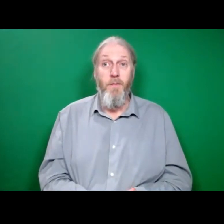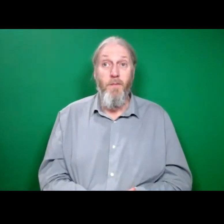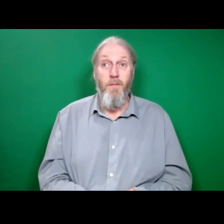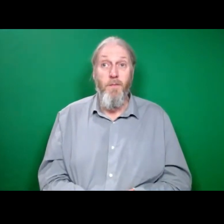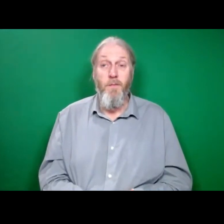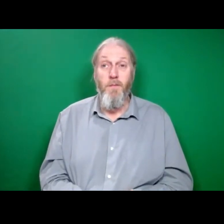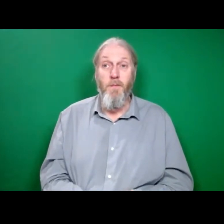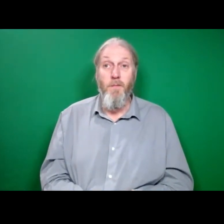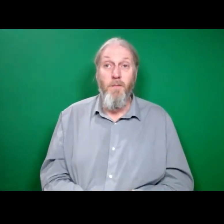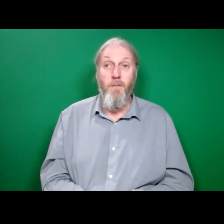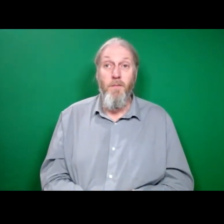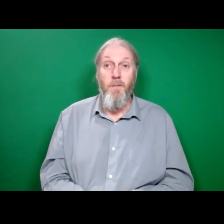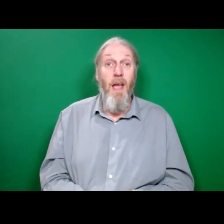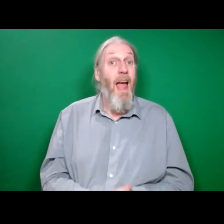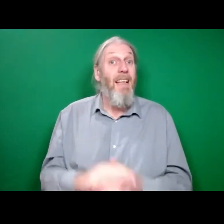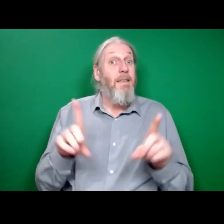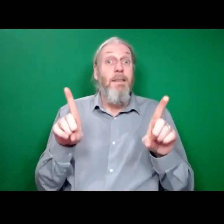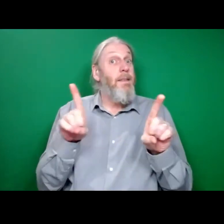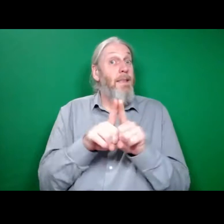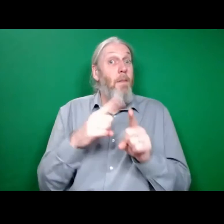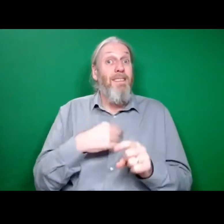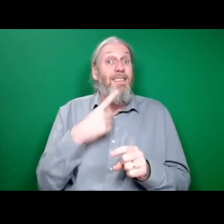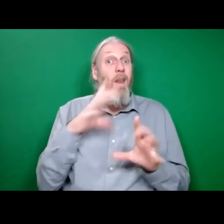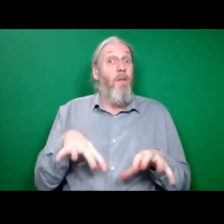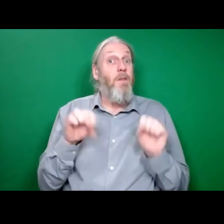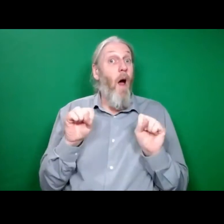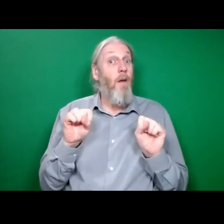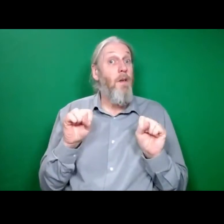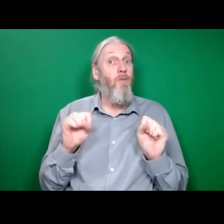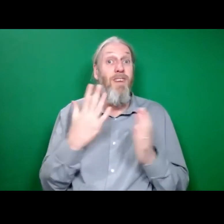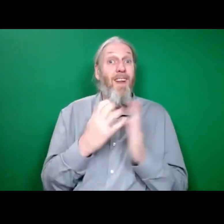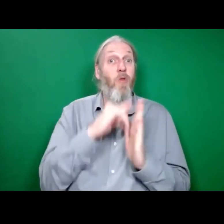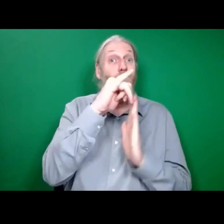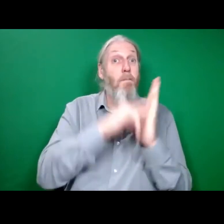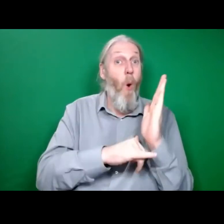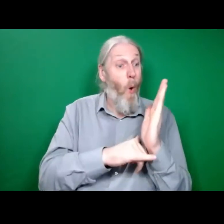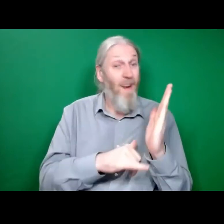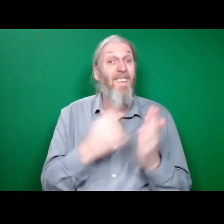Like, something we did face in Basildon is we'd say oh, you know, what are your thoughts on culture? No,